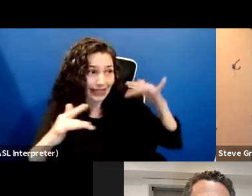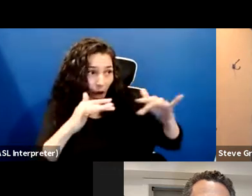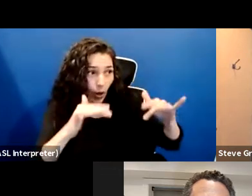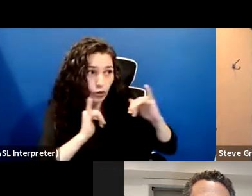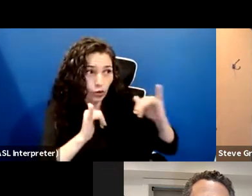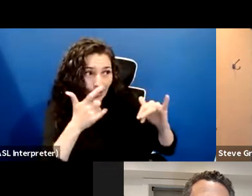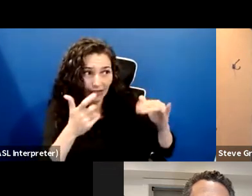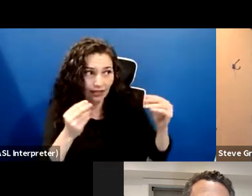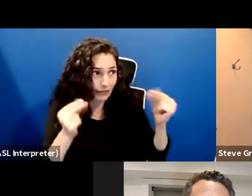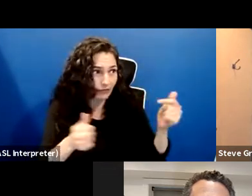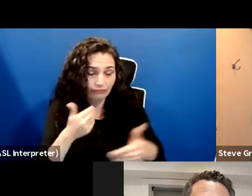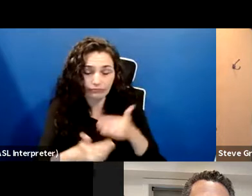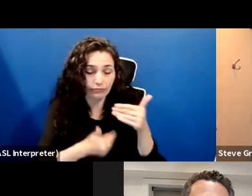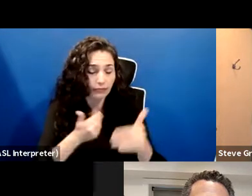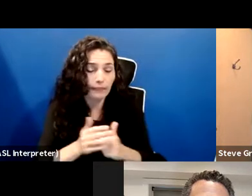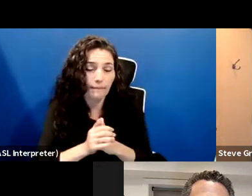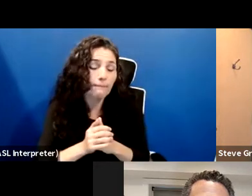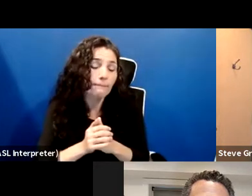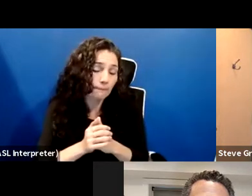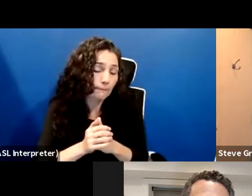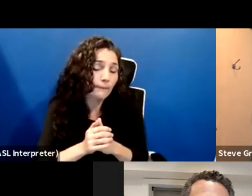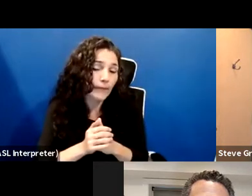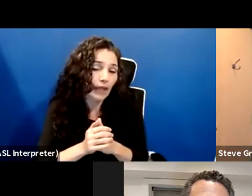But then it's the intimacy I think,